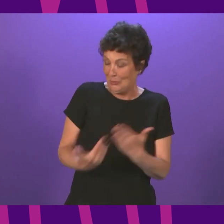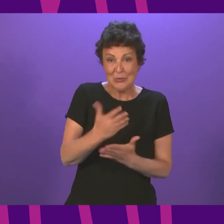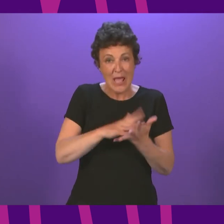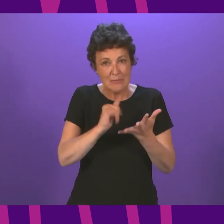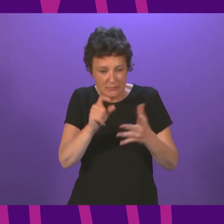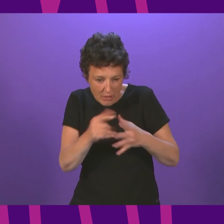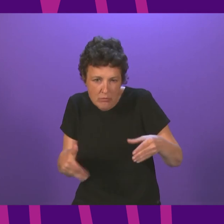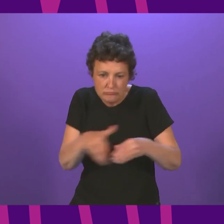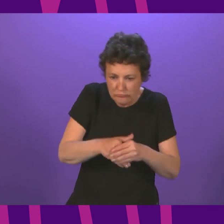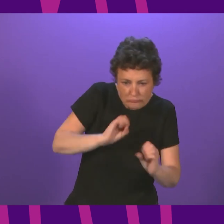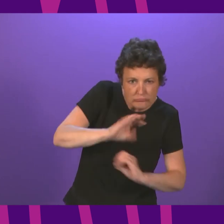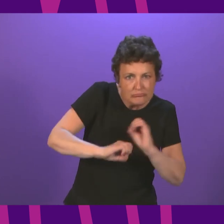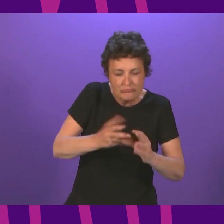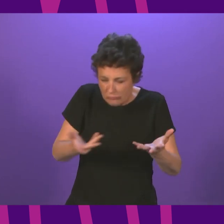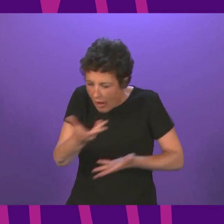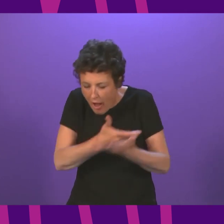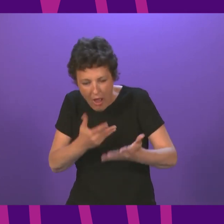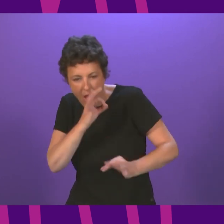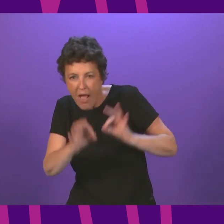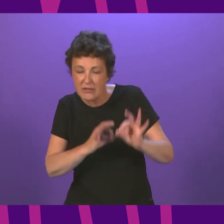to move the motion.